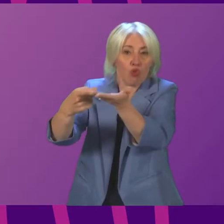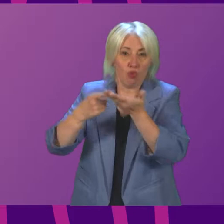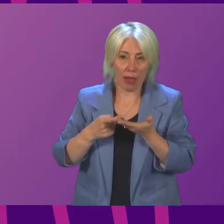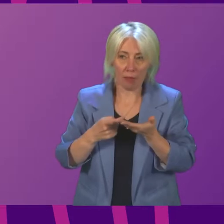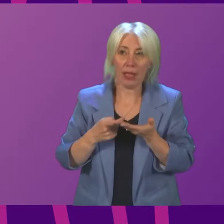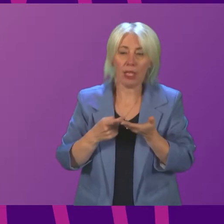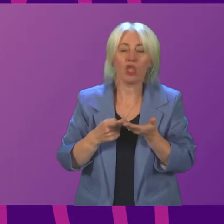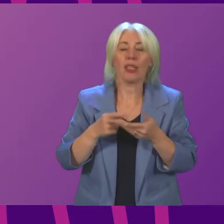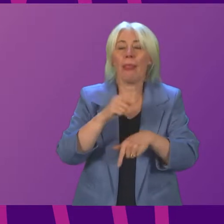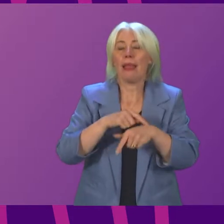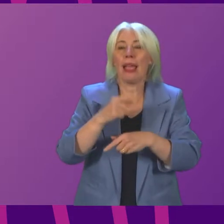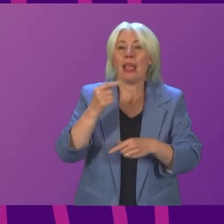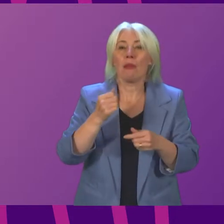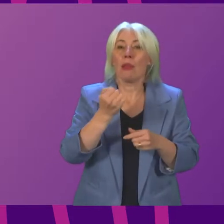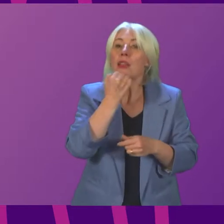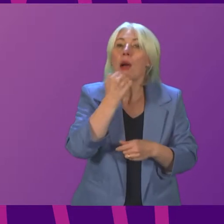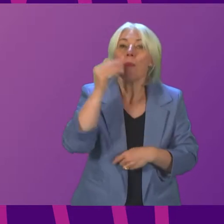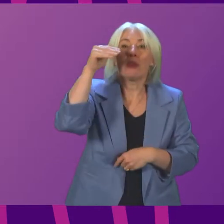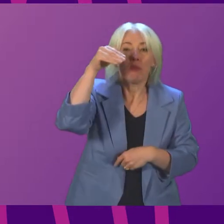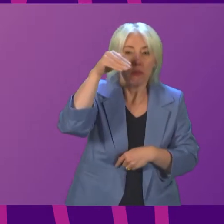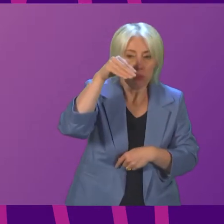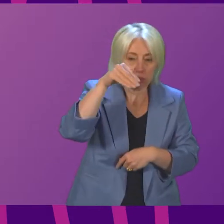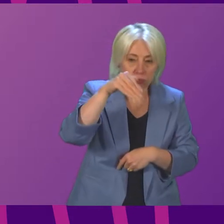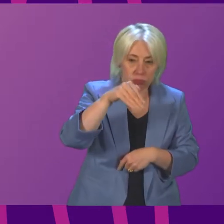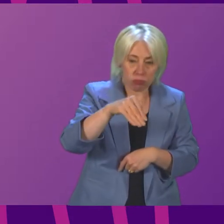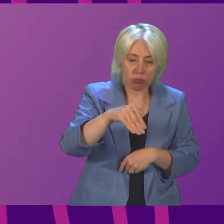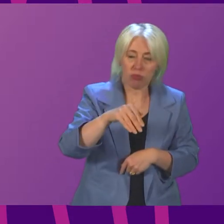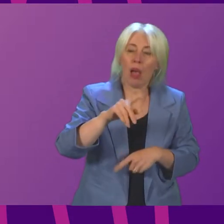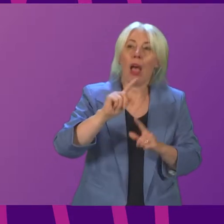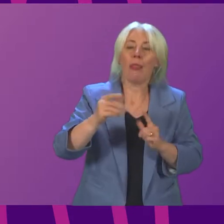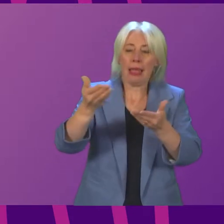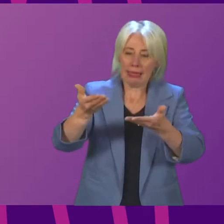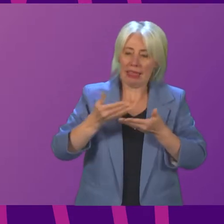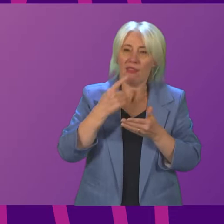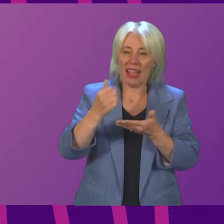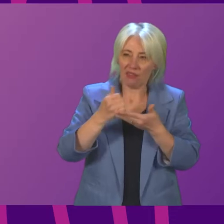of declining cases. Once we had considered that advice and spoken to the appropriate stakeholders,